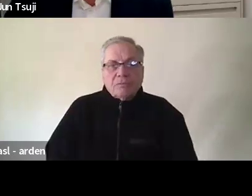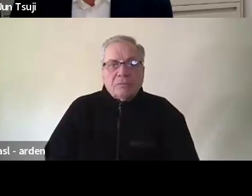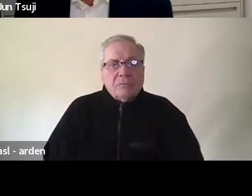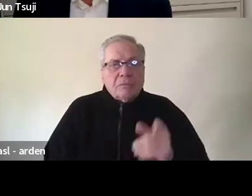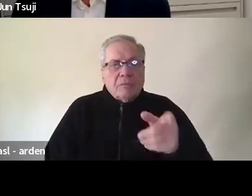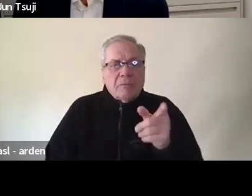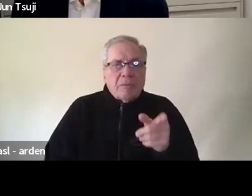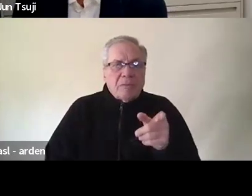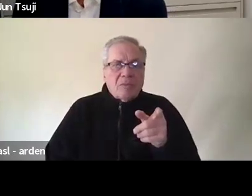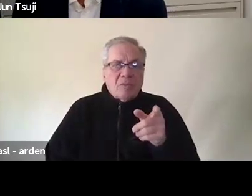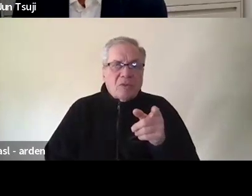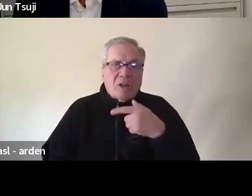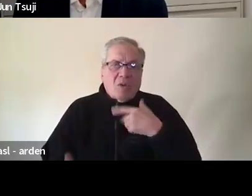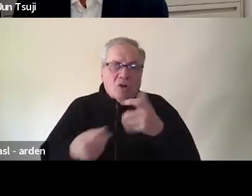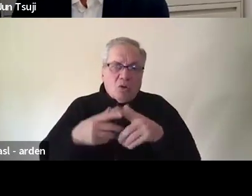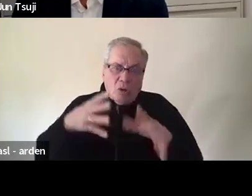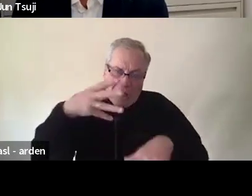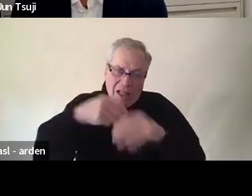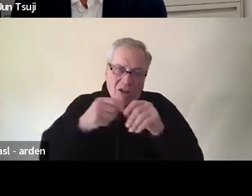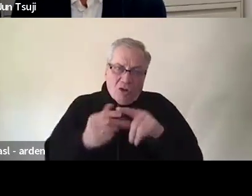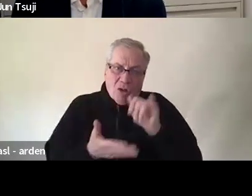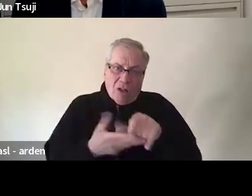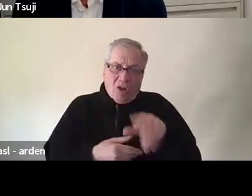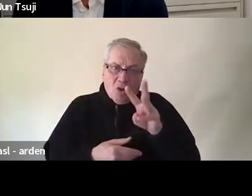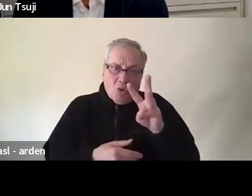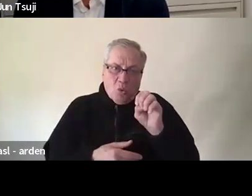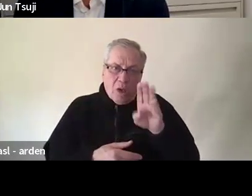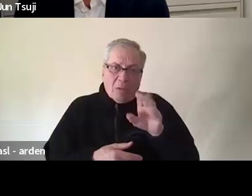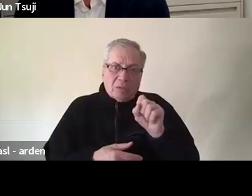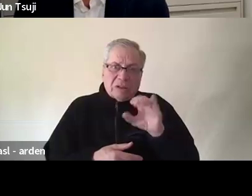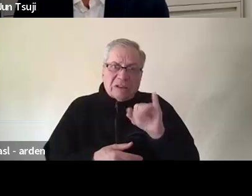If I may add to it, a website is a good start